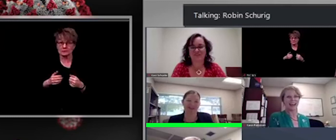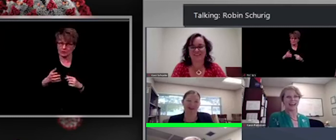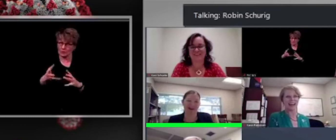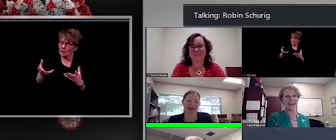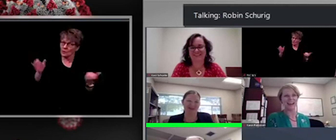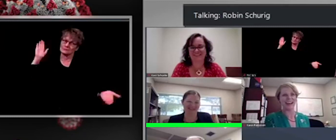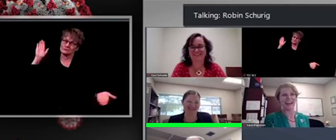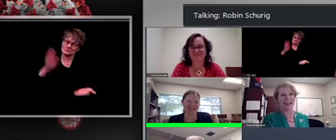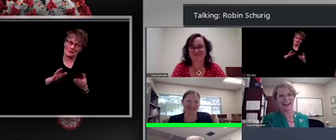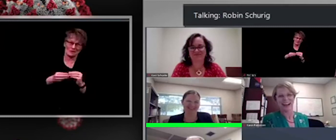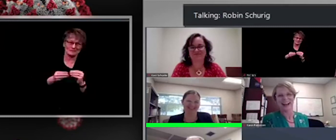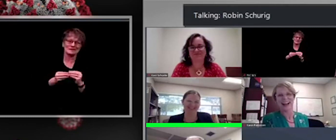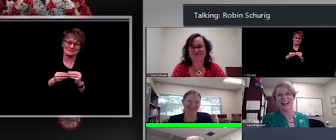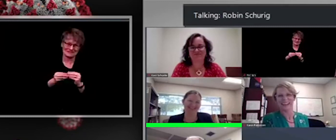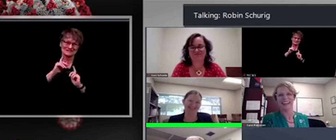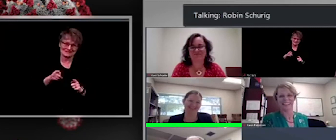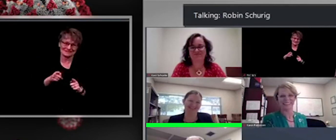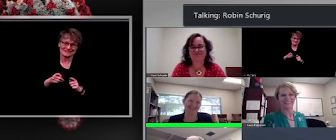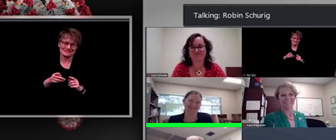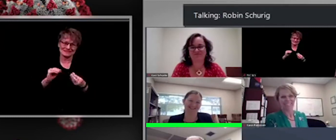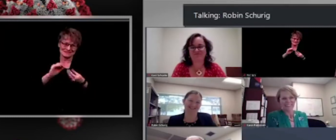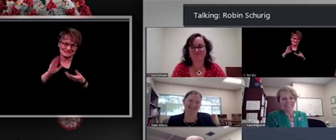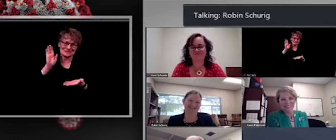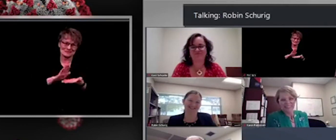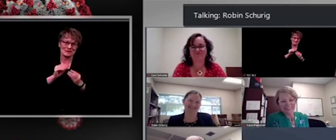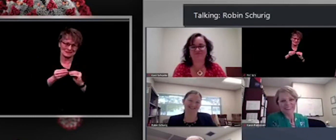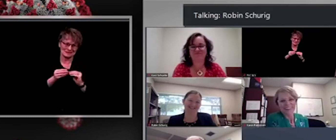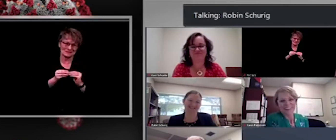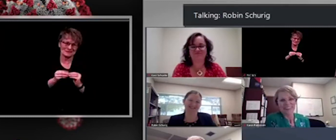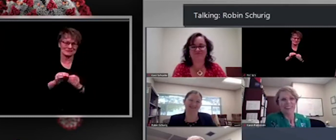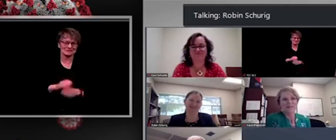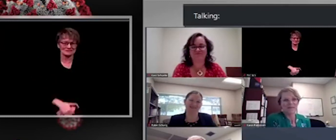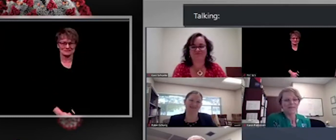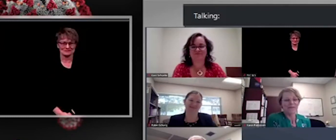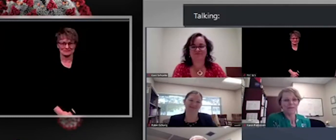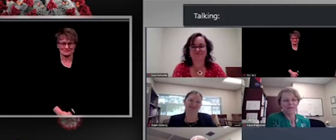say about the numbers. Alright. Thank you.